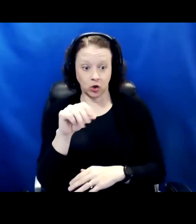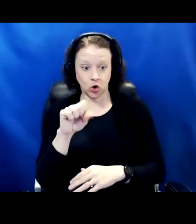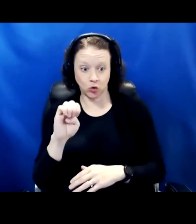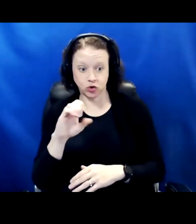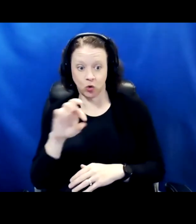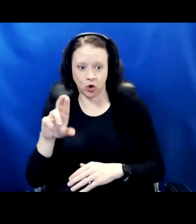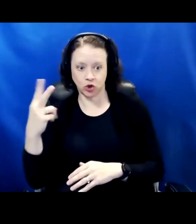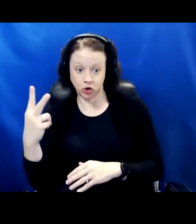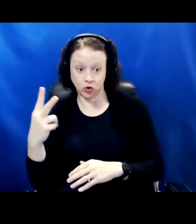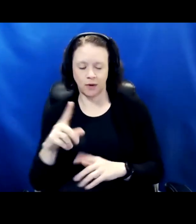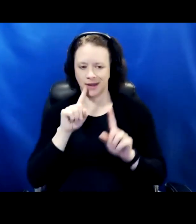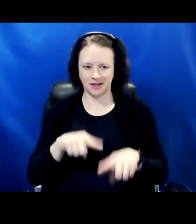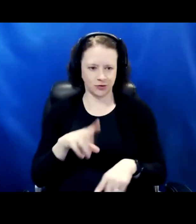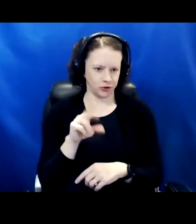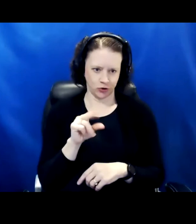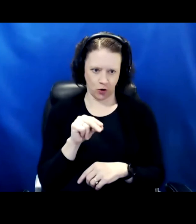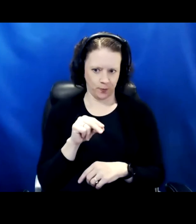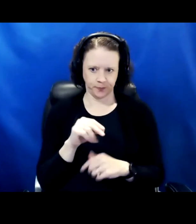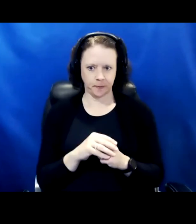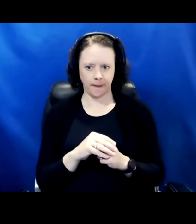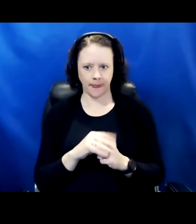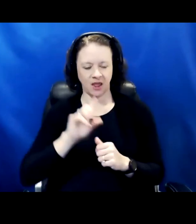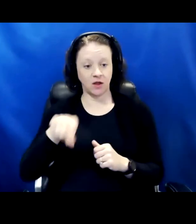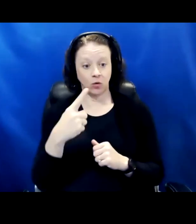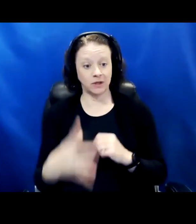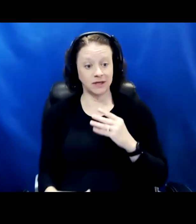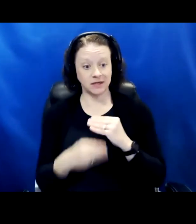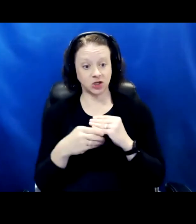The only addition I would add to that is